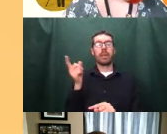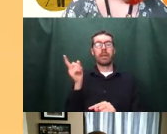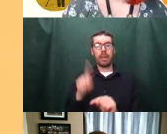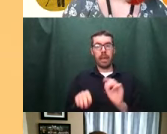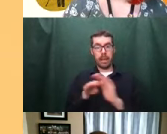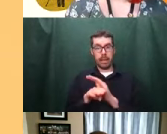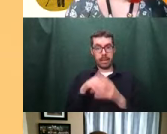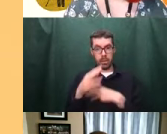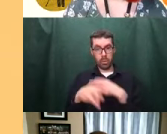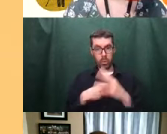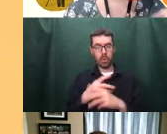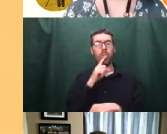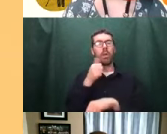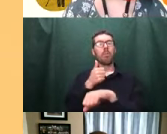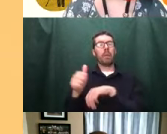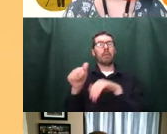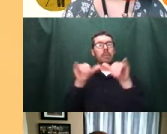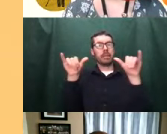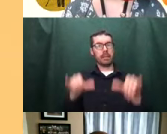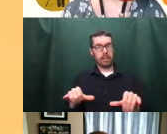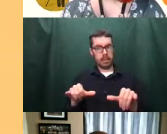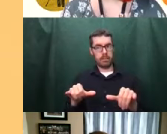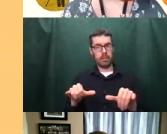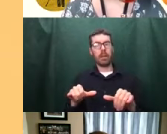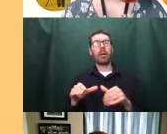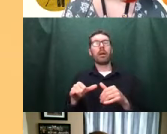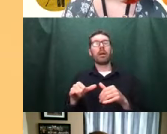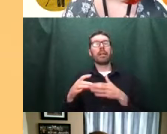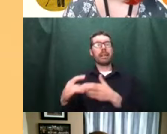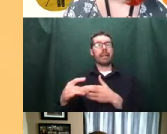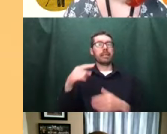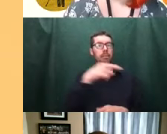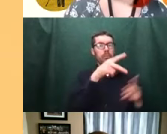a system that disables the person. Um, it's not the fault of the person who can't access